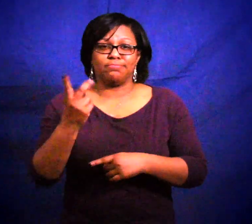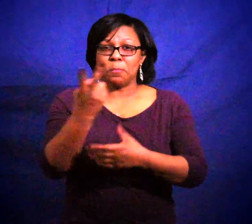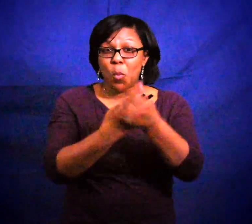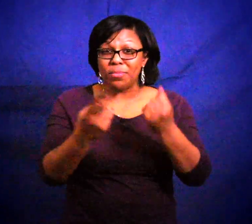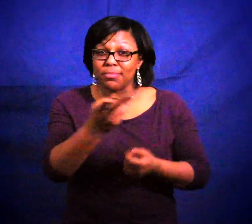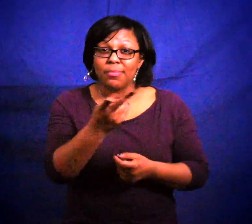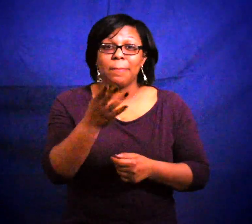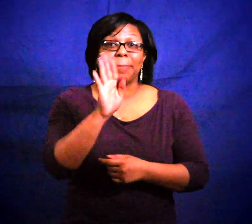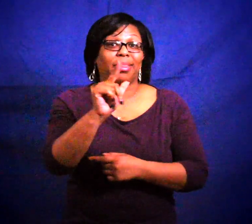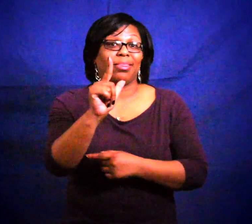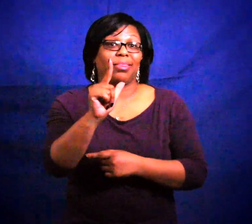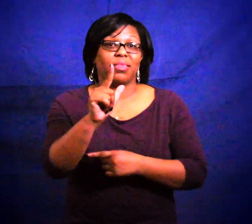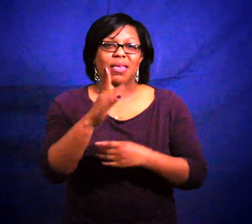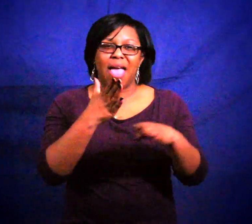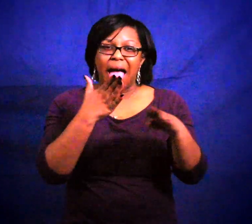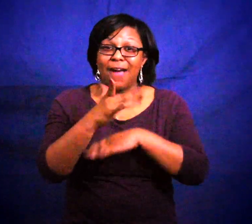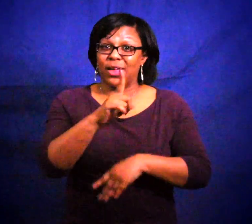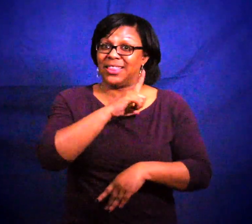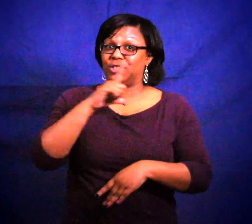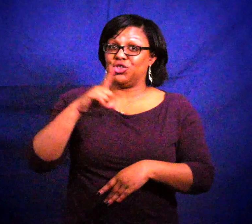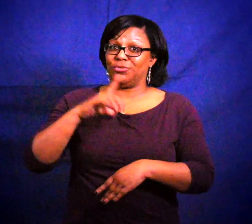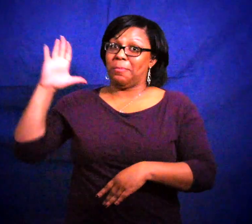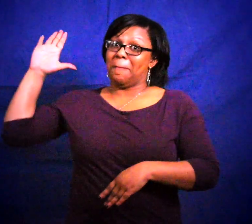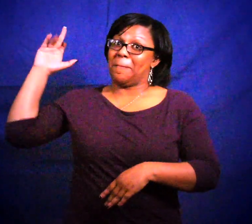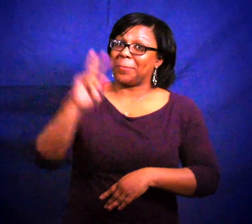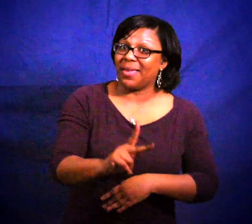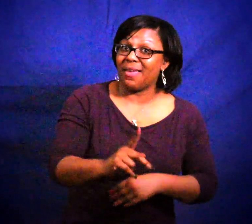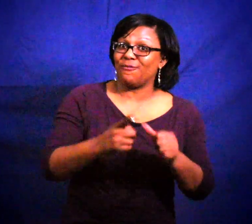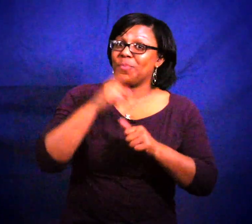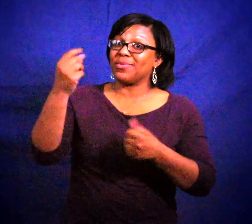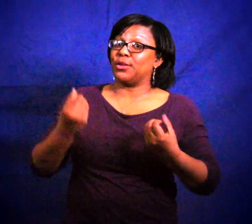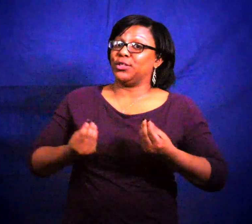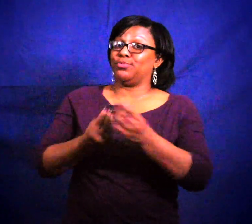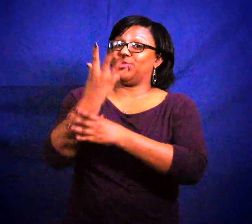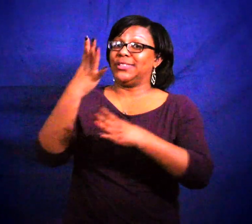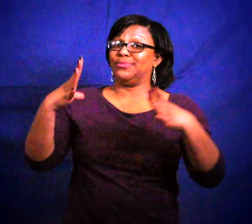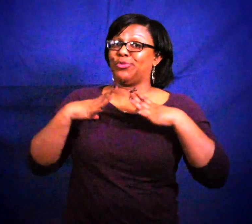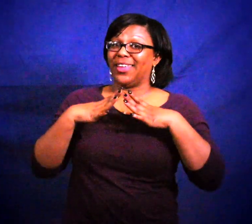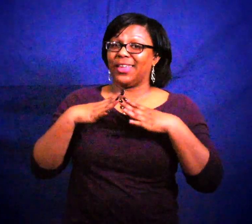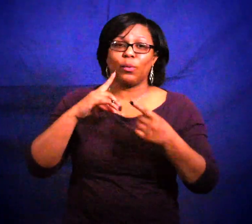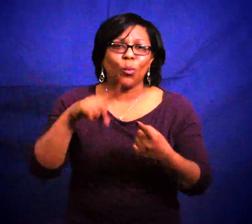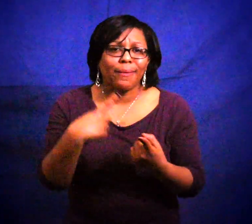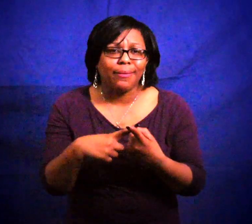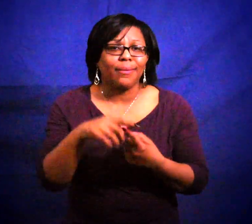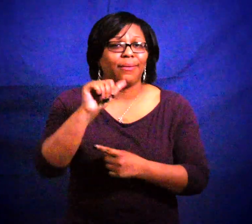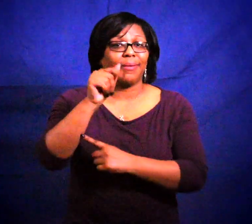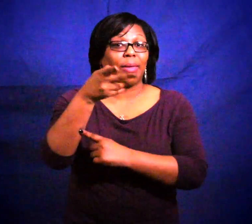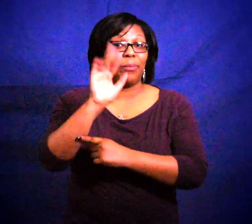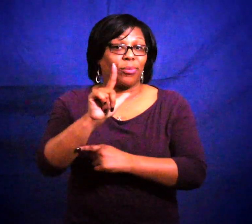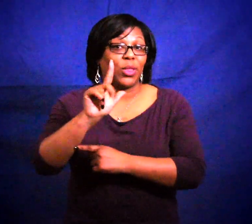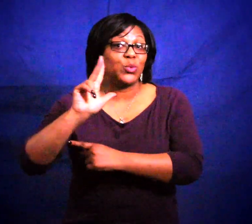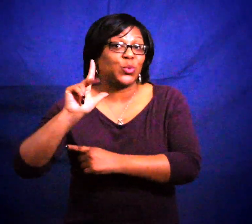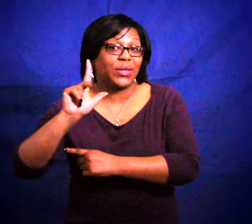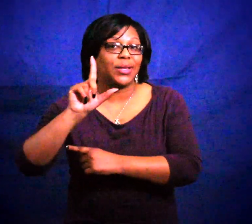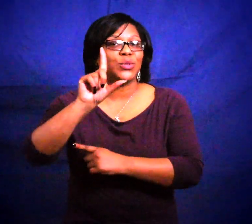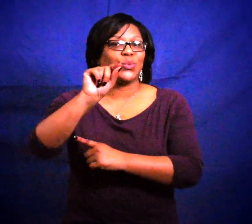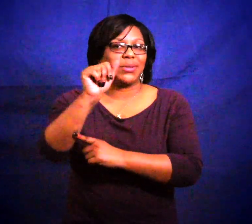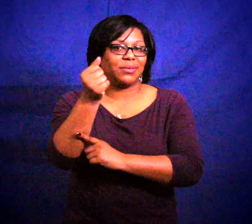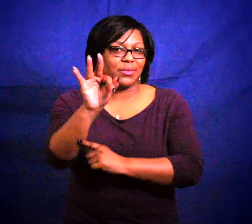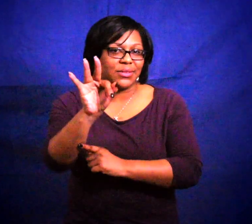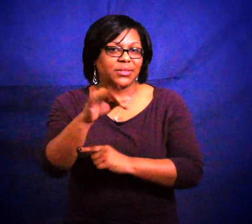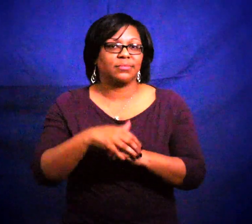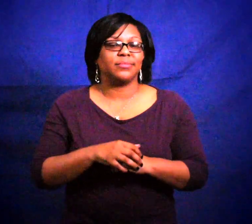versions of bills after legislators returned from their spring break on April 23, 2019.